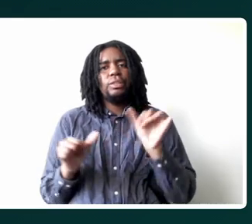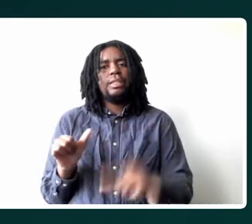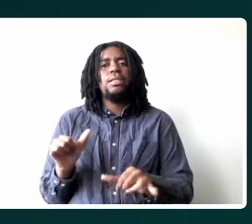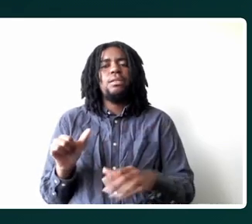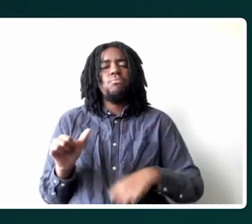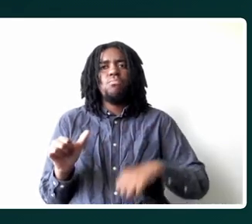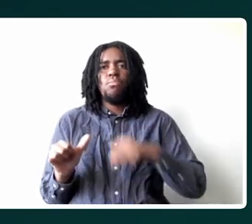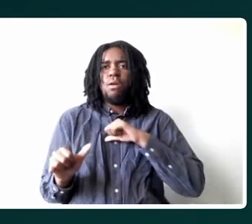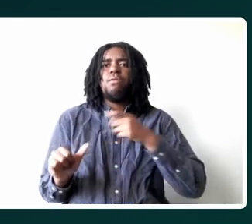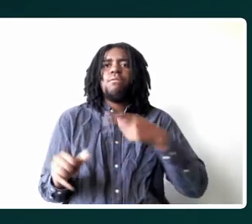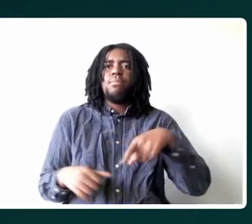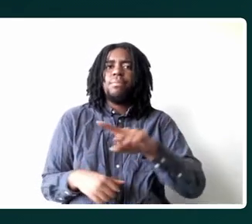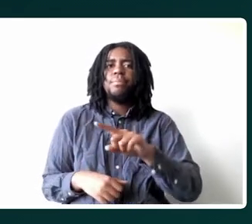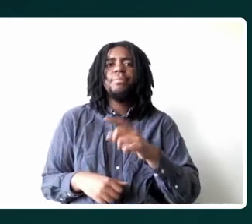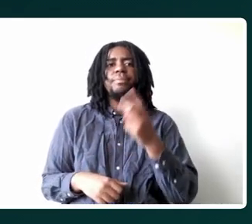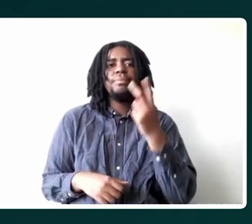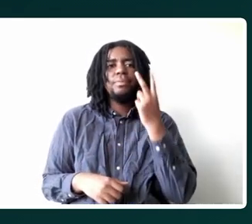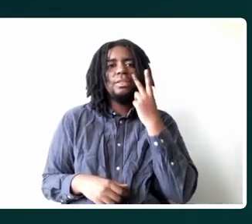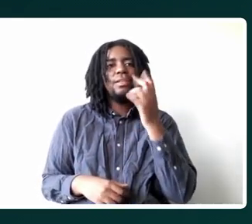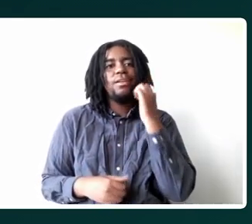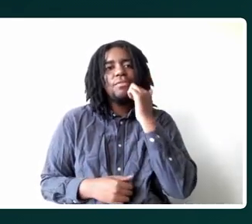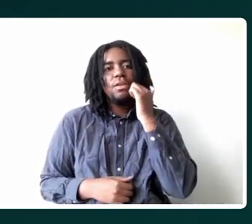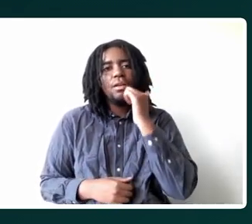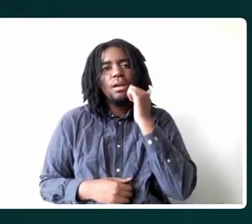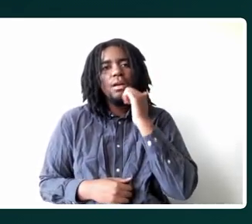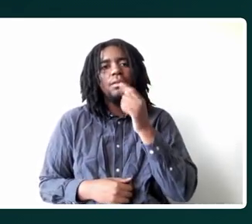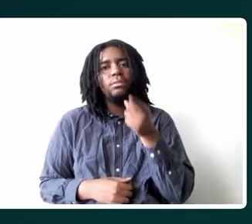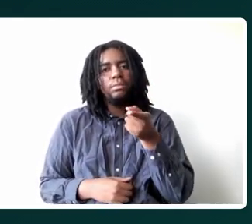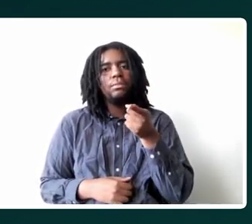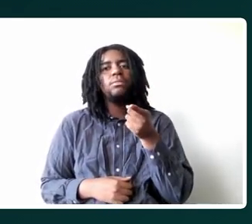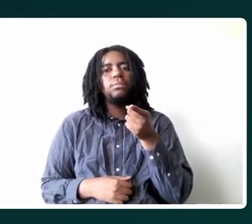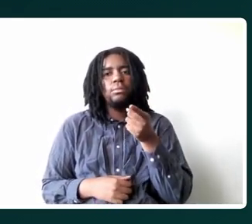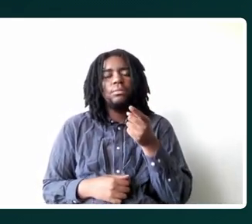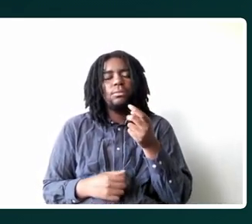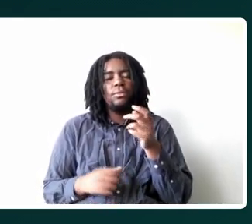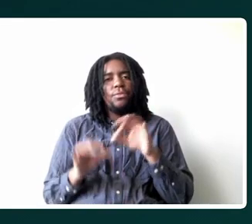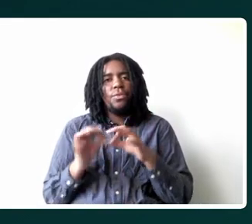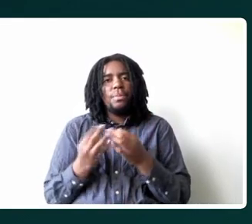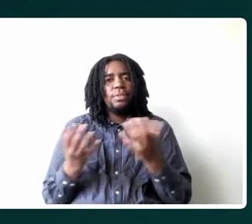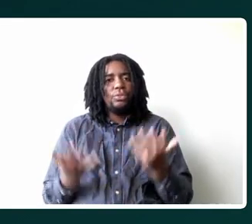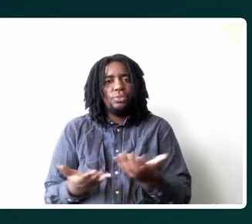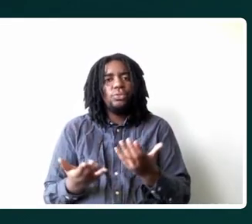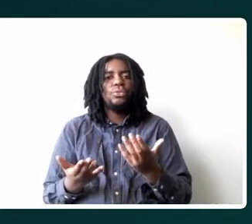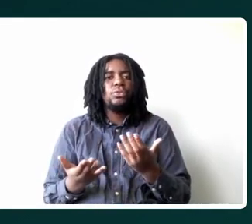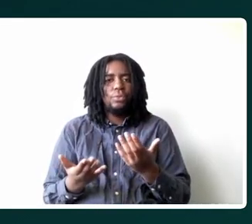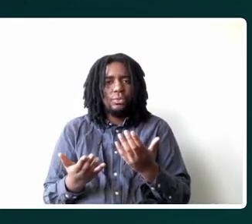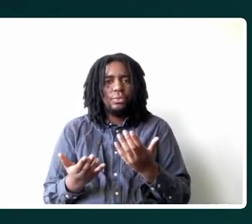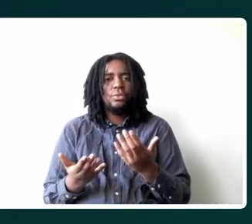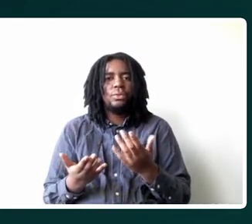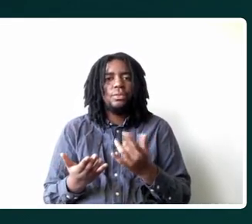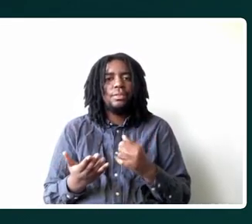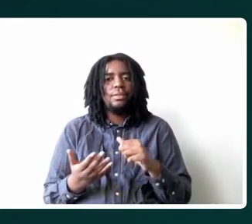we see that every day with the families that are here. Even though they face so many challenges,